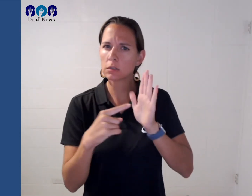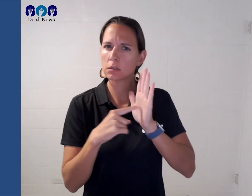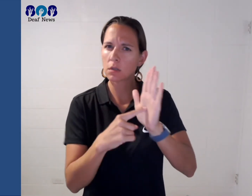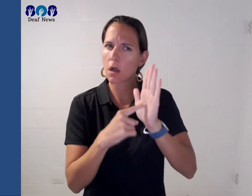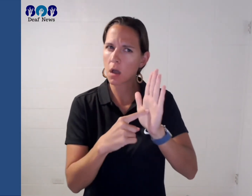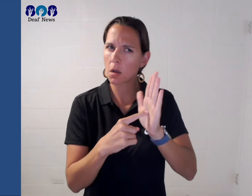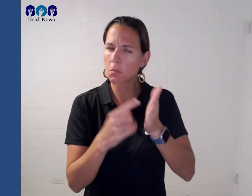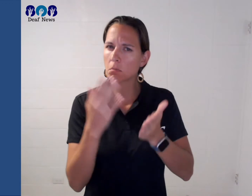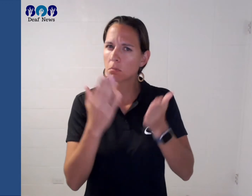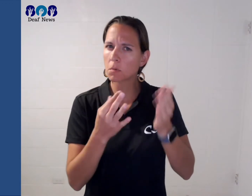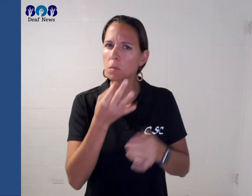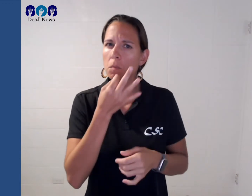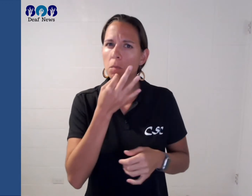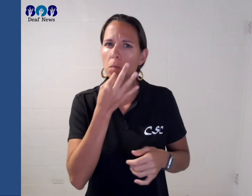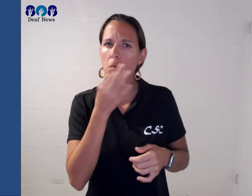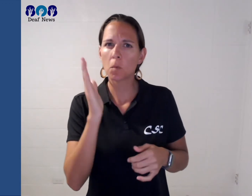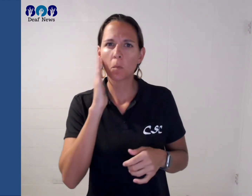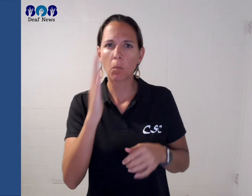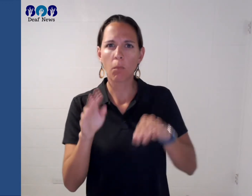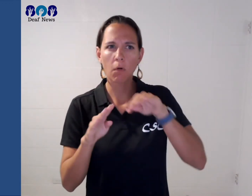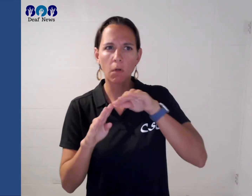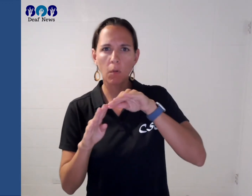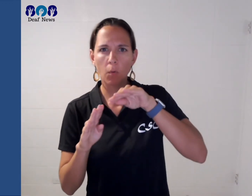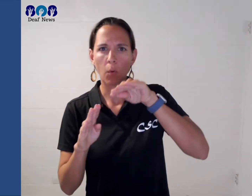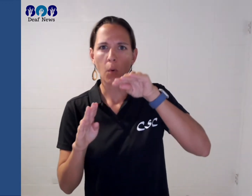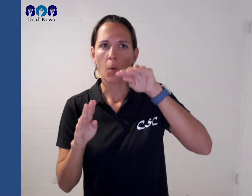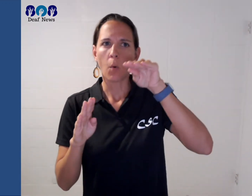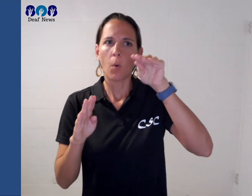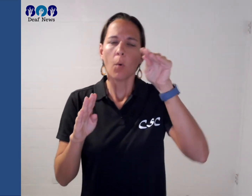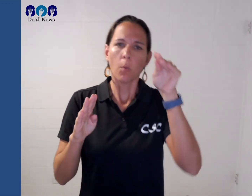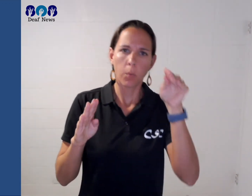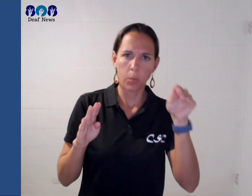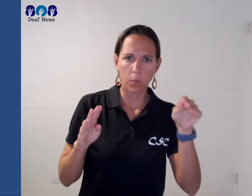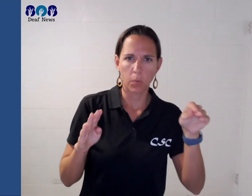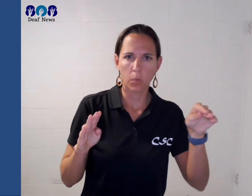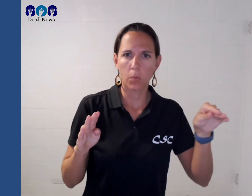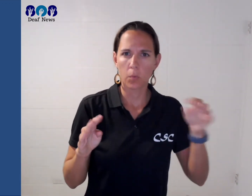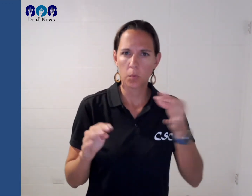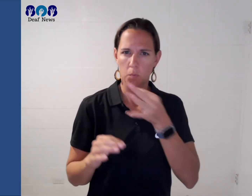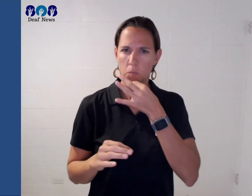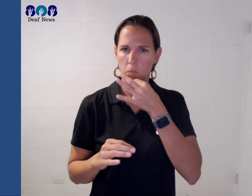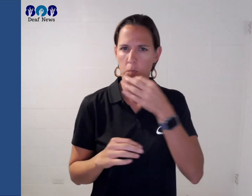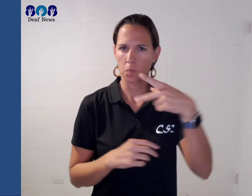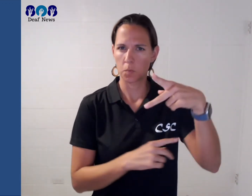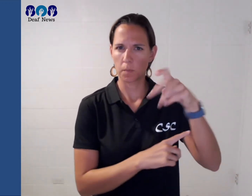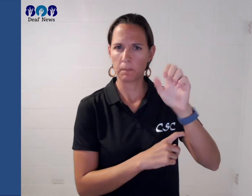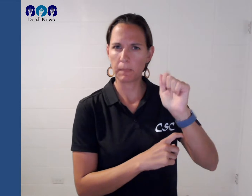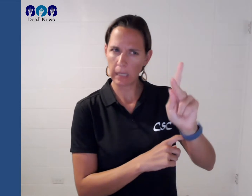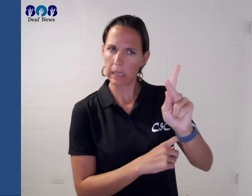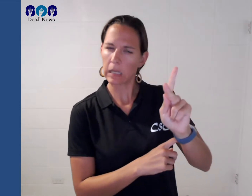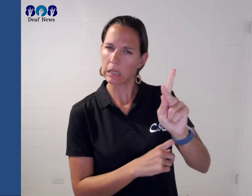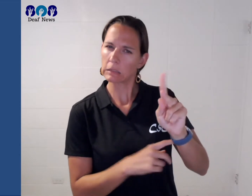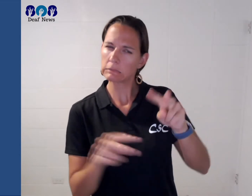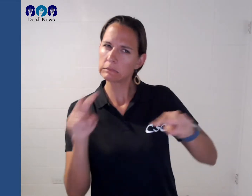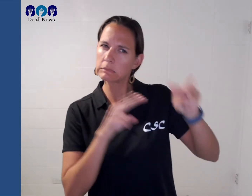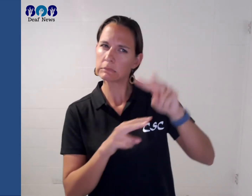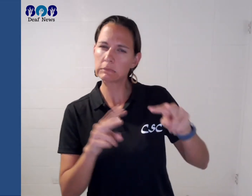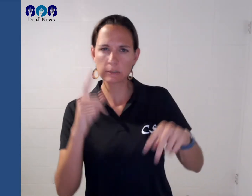the virus continues to surge. There are early signs that the surge is hitting the peak